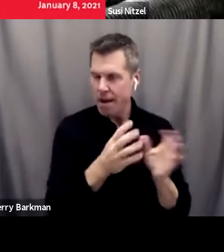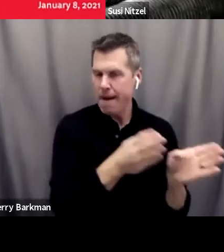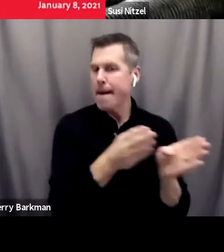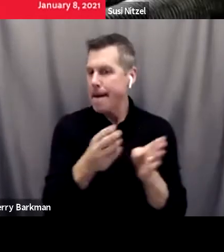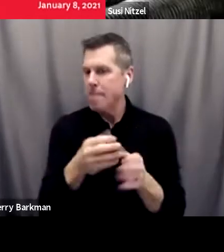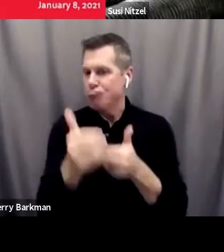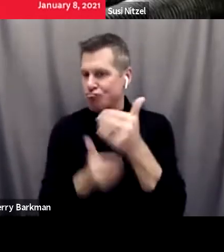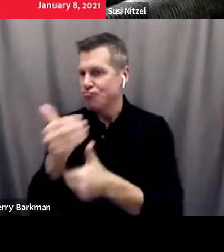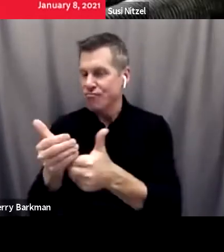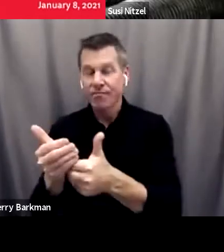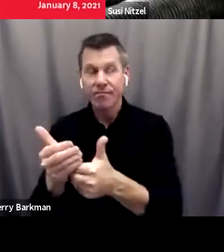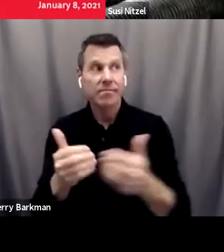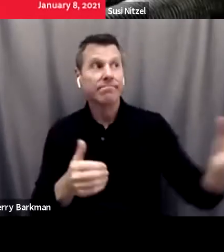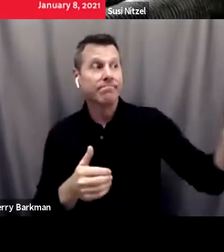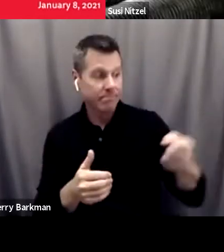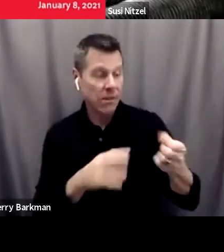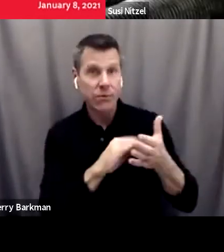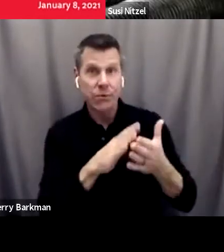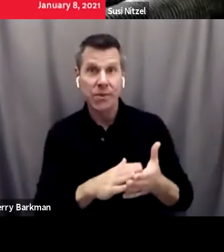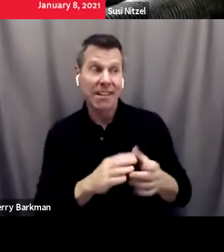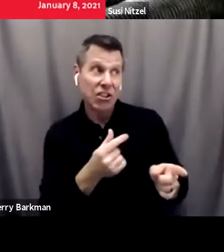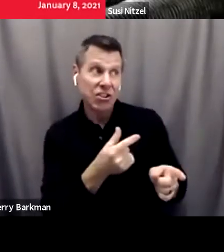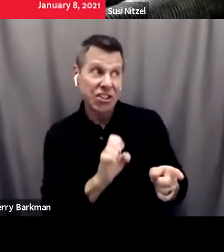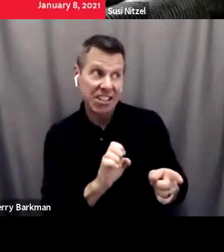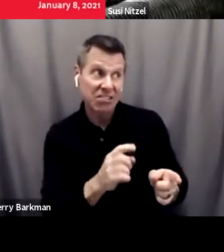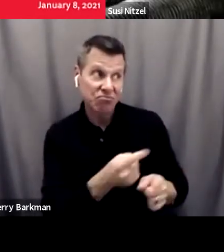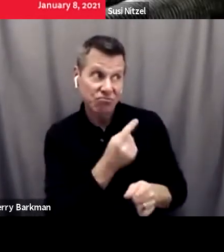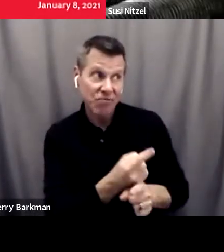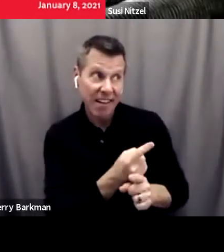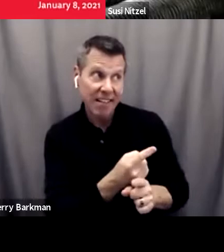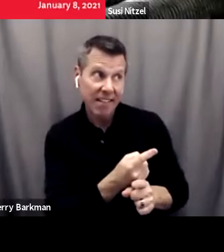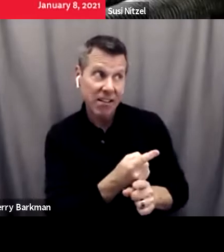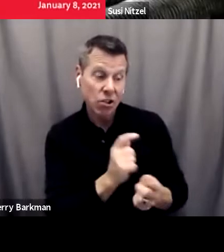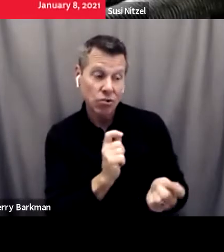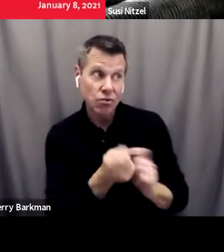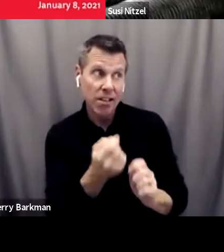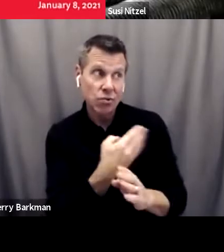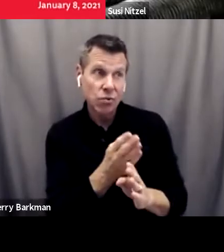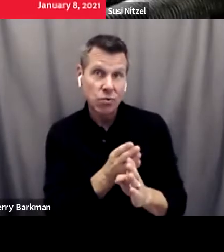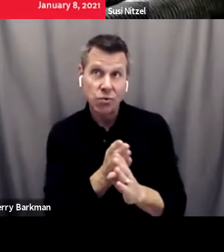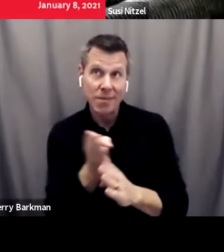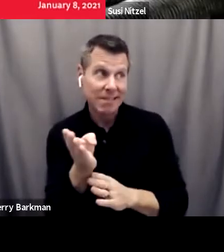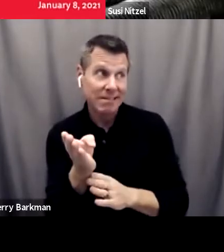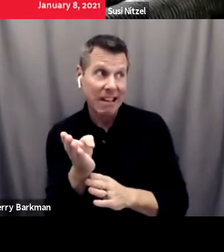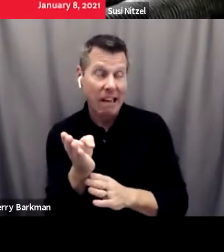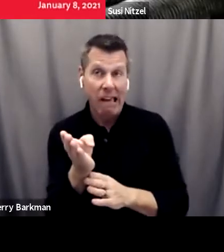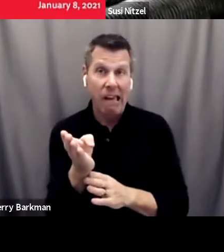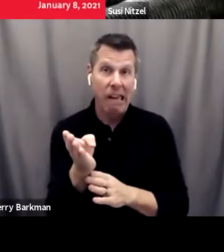students, we make sure that their G is correct. And if they switch their major that GE isn't necessarily going to change. So I